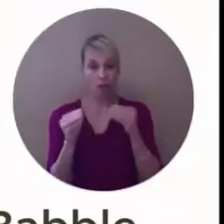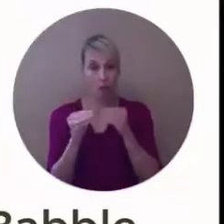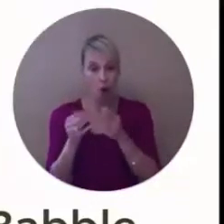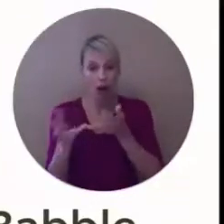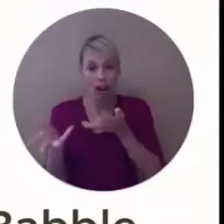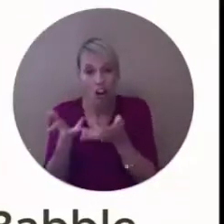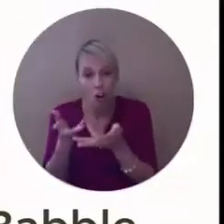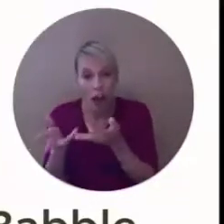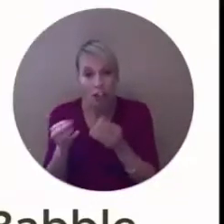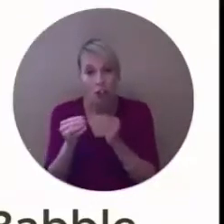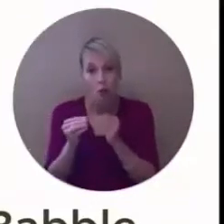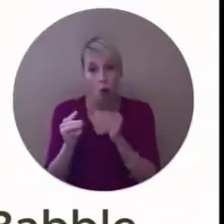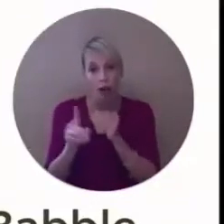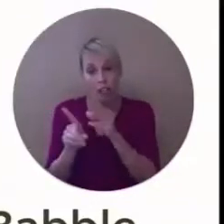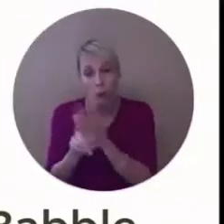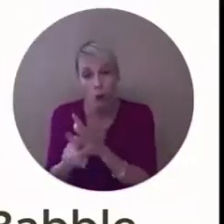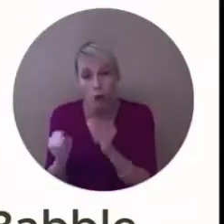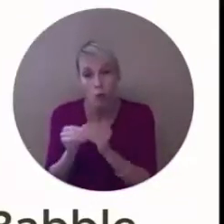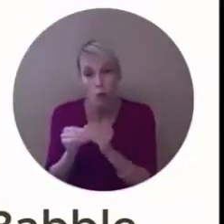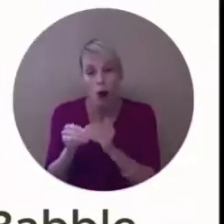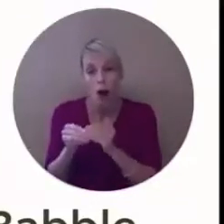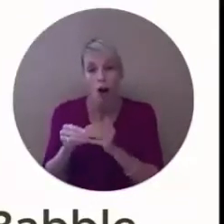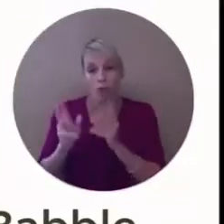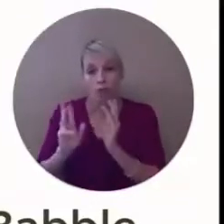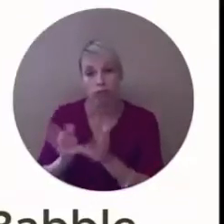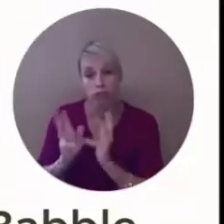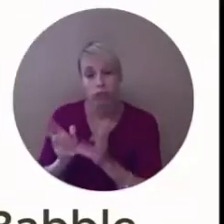You can see here it shows the more interaction, the more exposure,